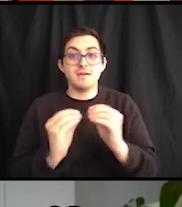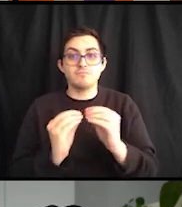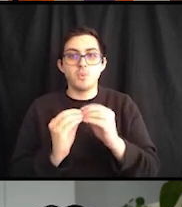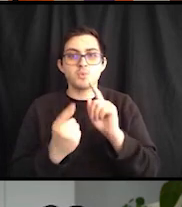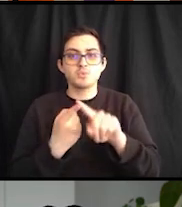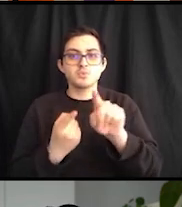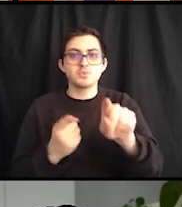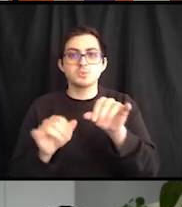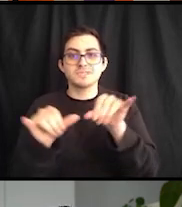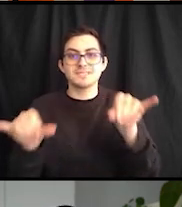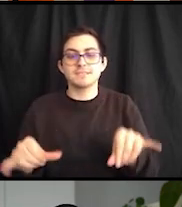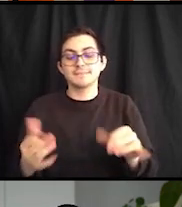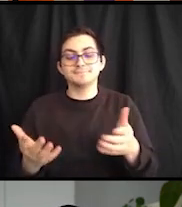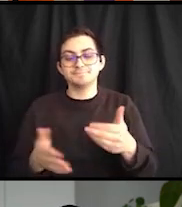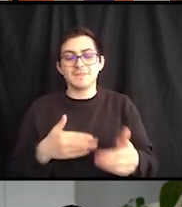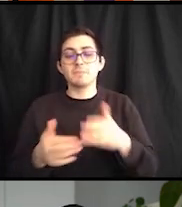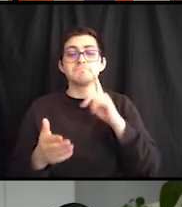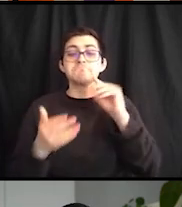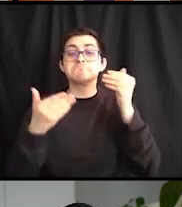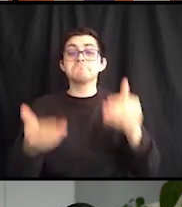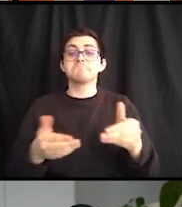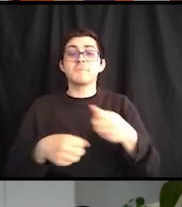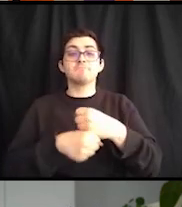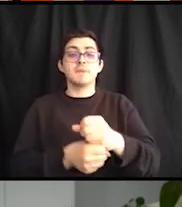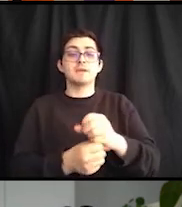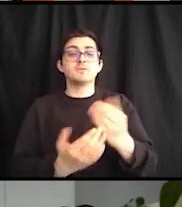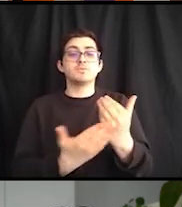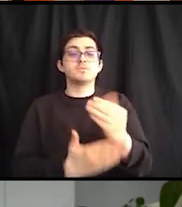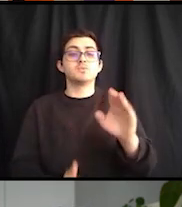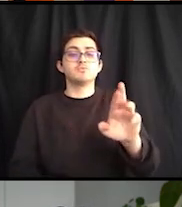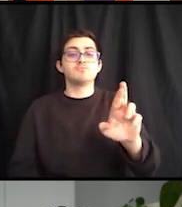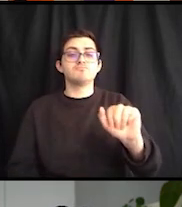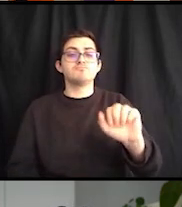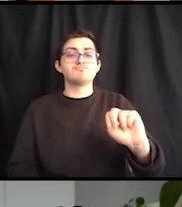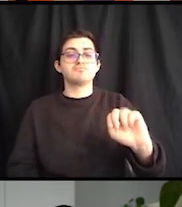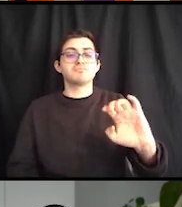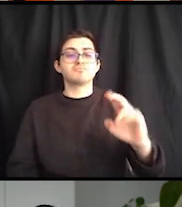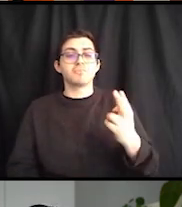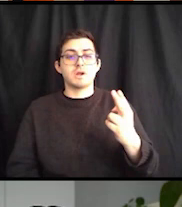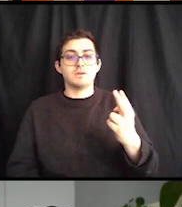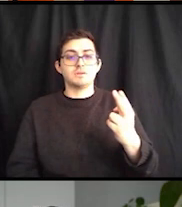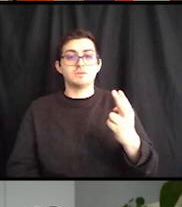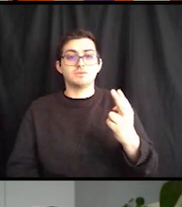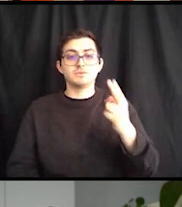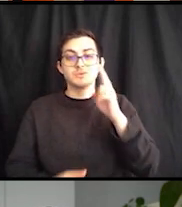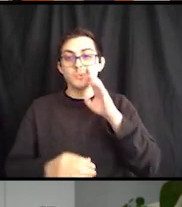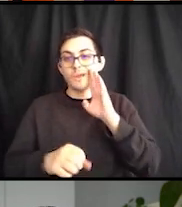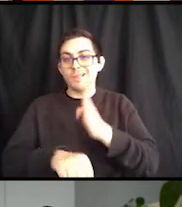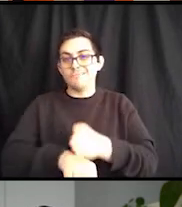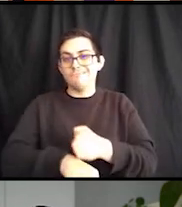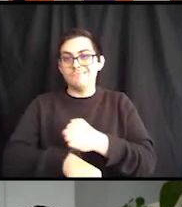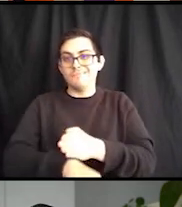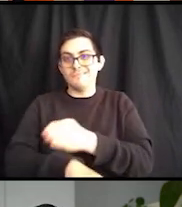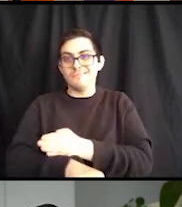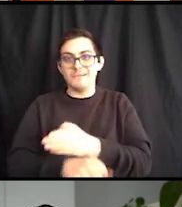should we maybe try making a branch here and make some improvements without interrupting the user test again?